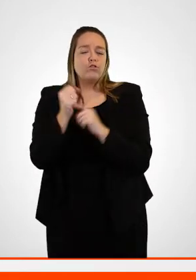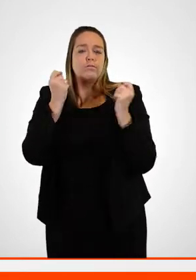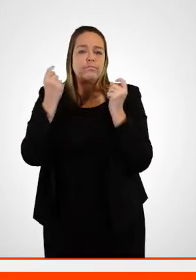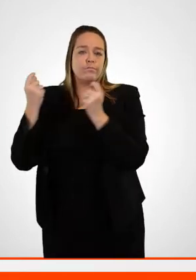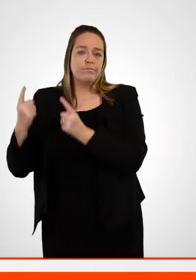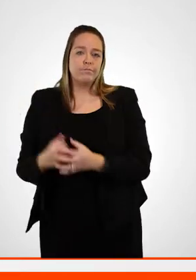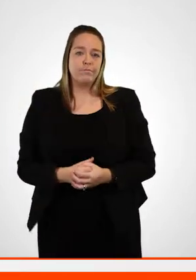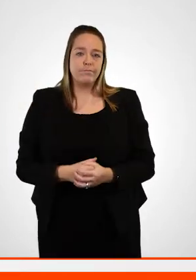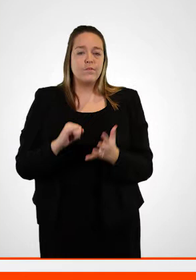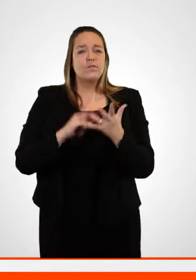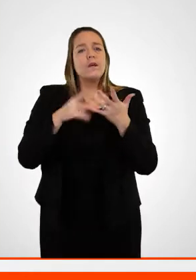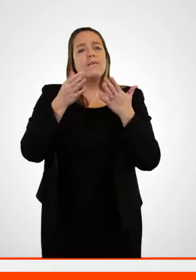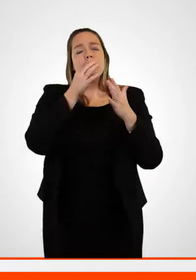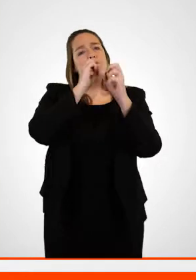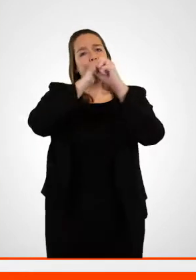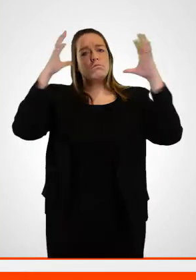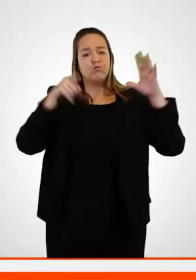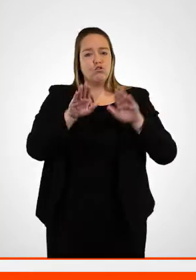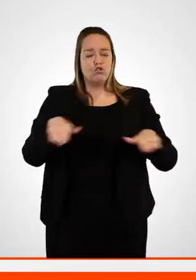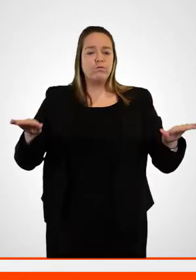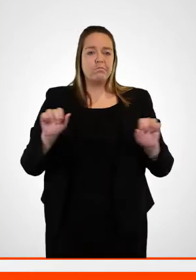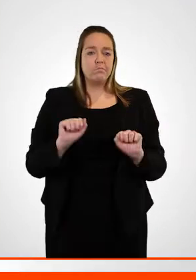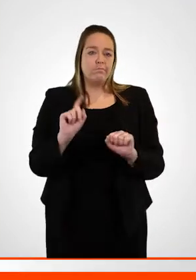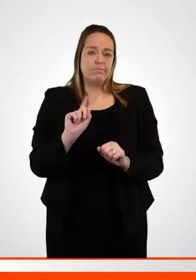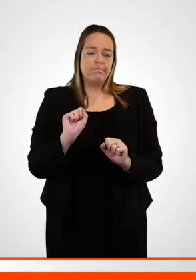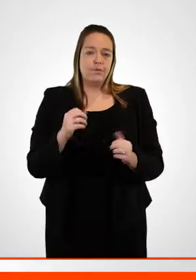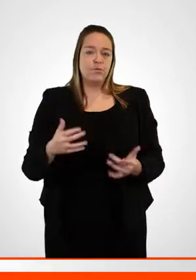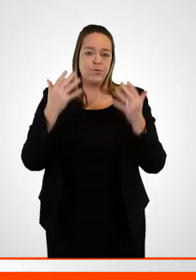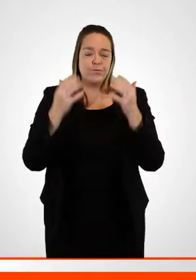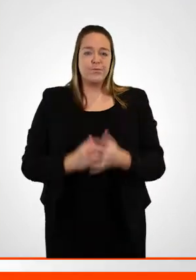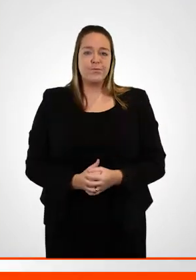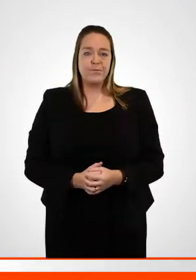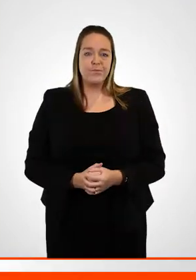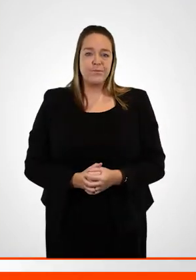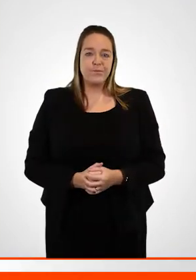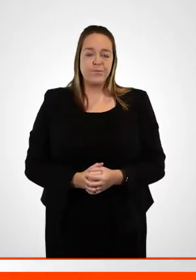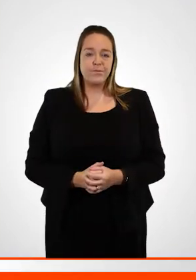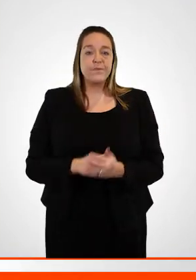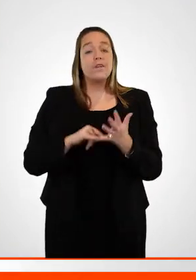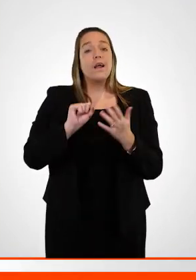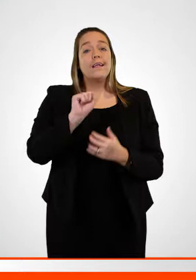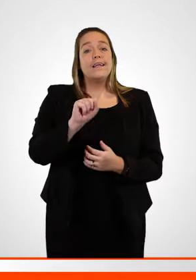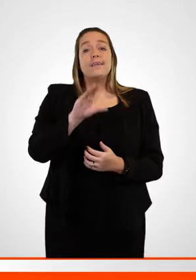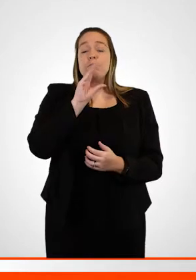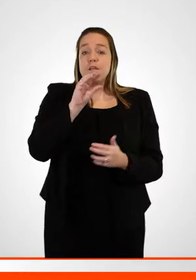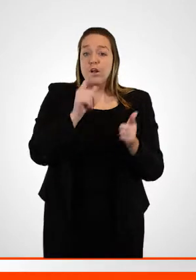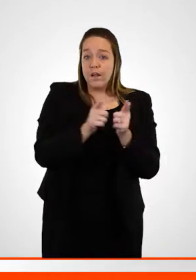So that kind of just gives you the big picture of what those children look like. So that was an overview of the speech language